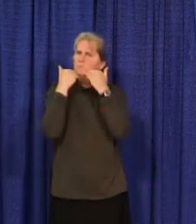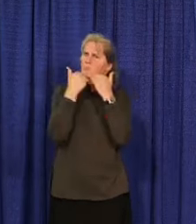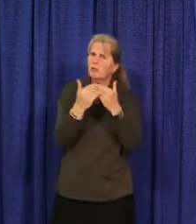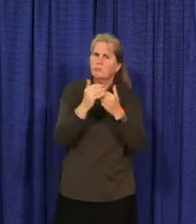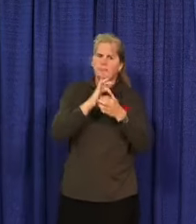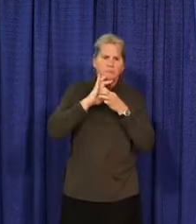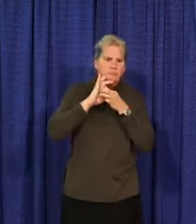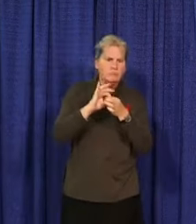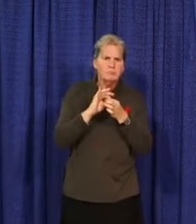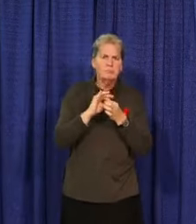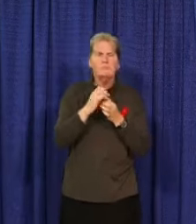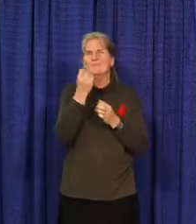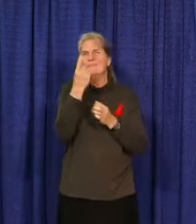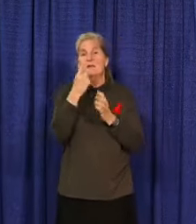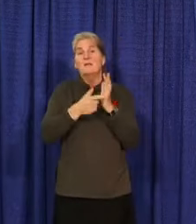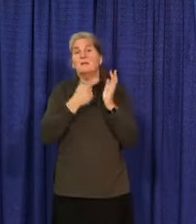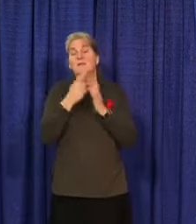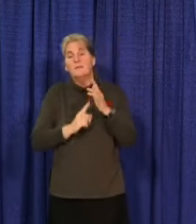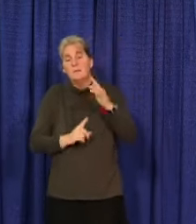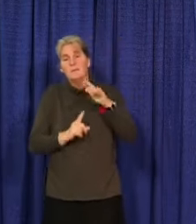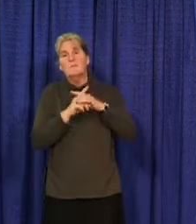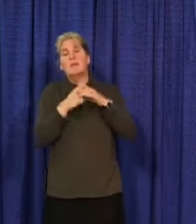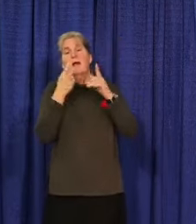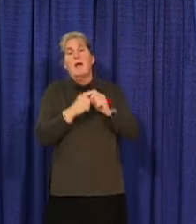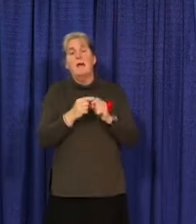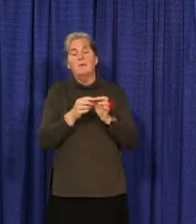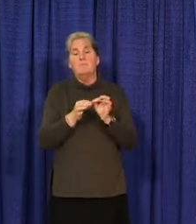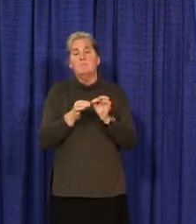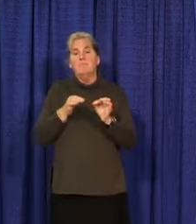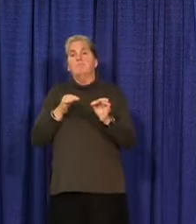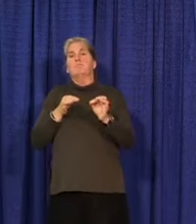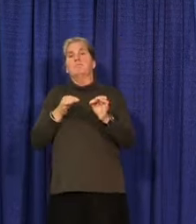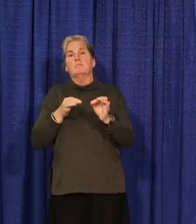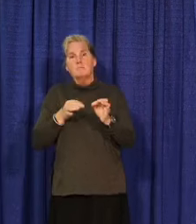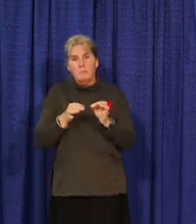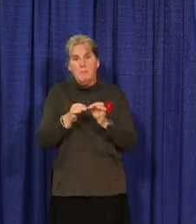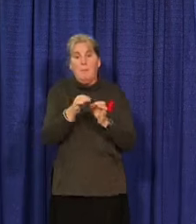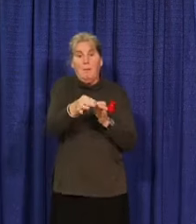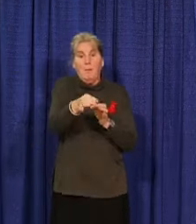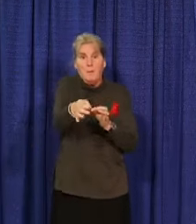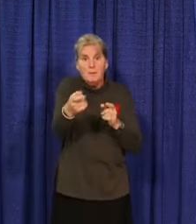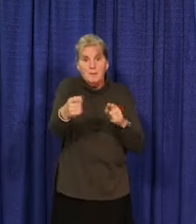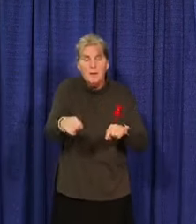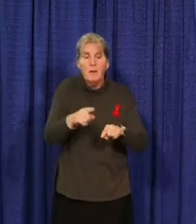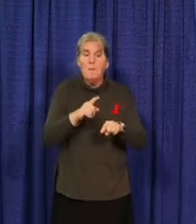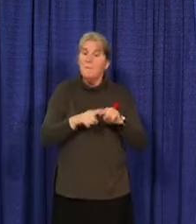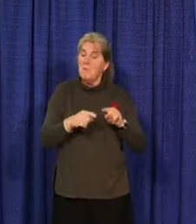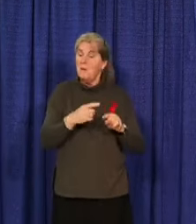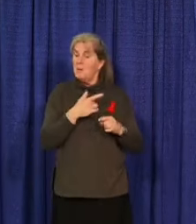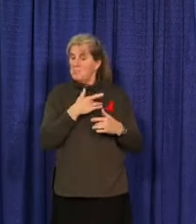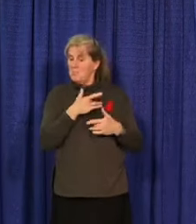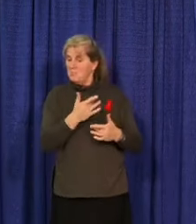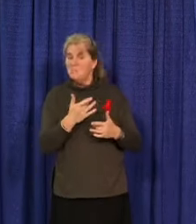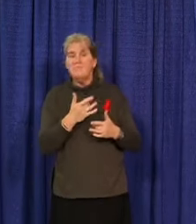From time to time we will run into situations where there is a bit of a lag. We are continuing to follow turnaround times and are